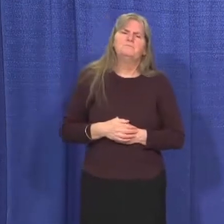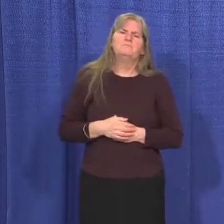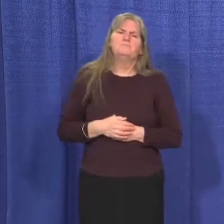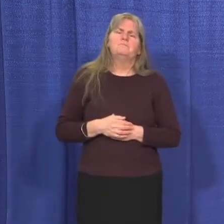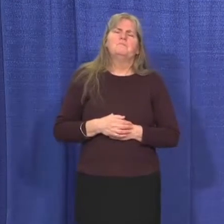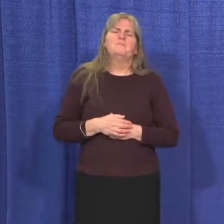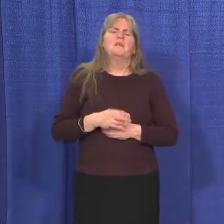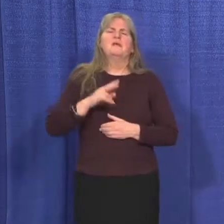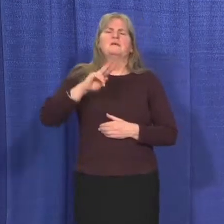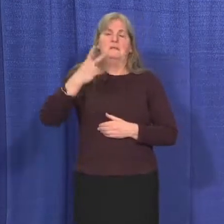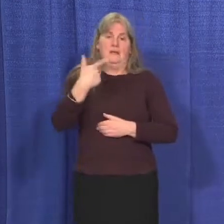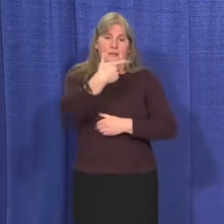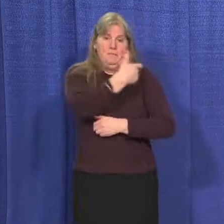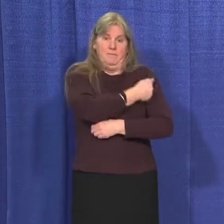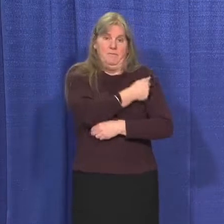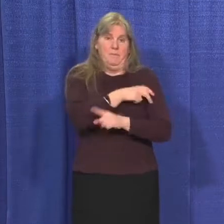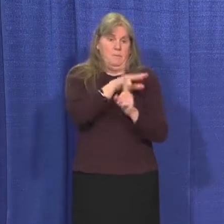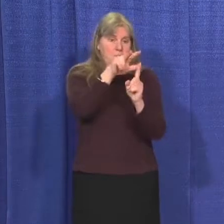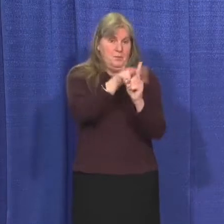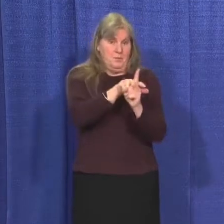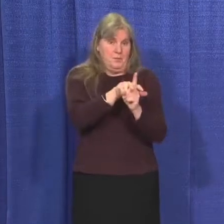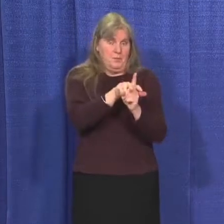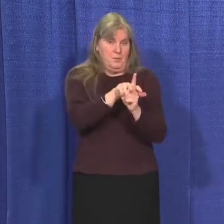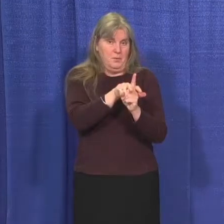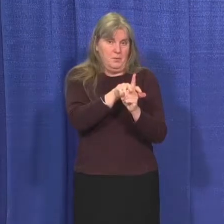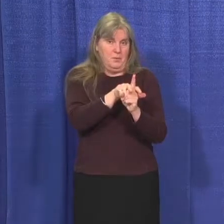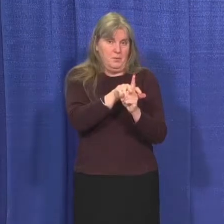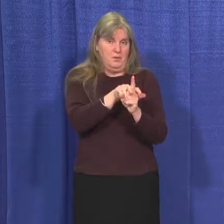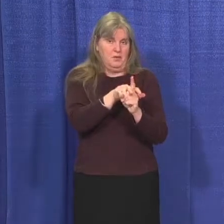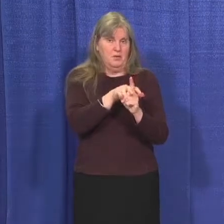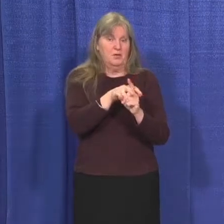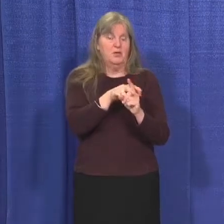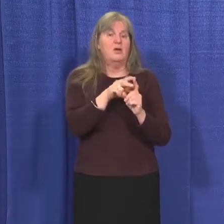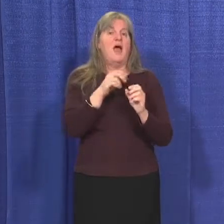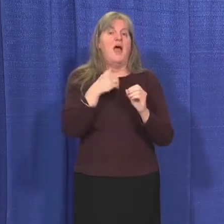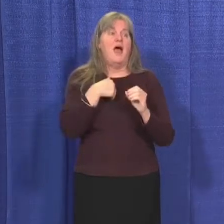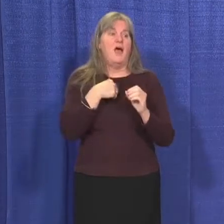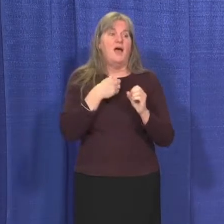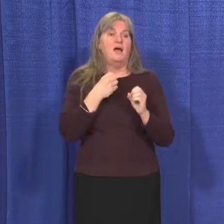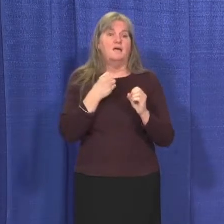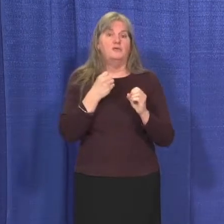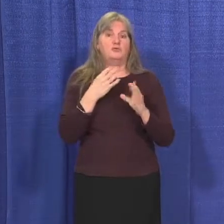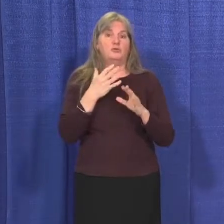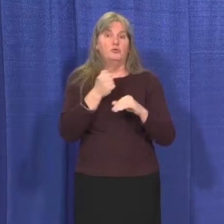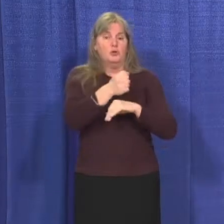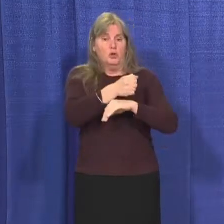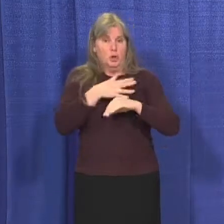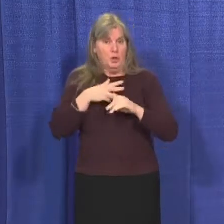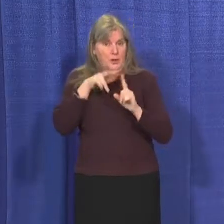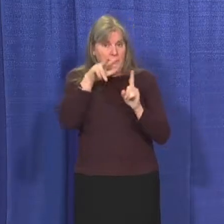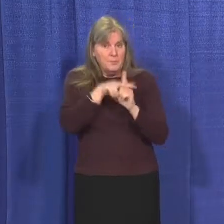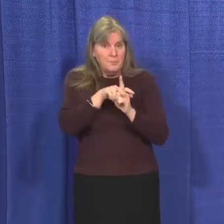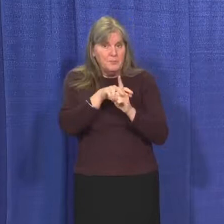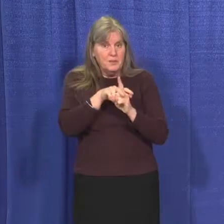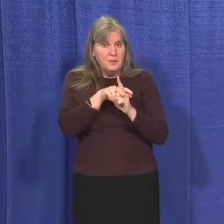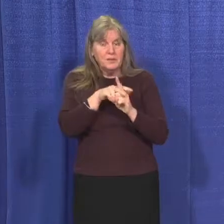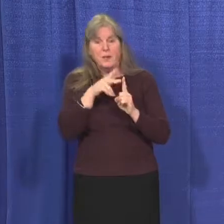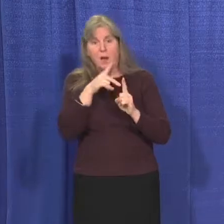ask as well, when people book a second shot, is there a danger in booking too early?